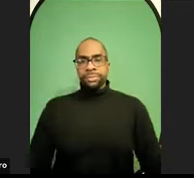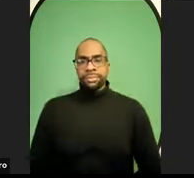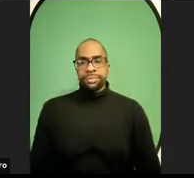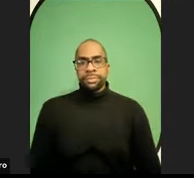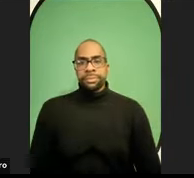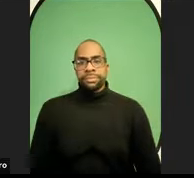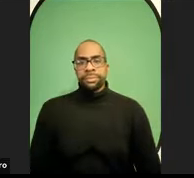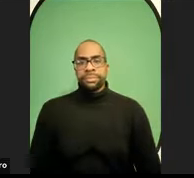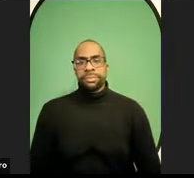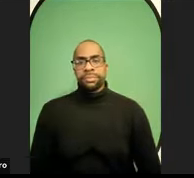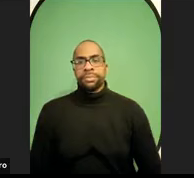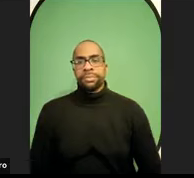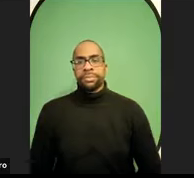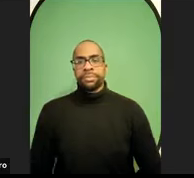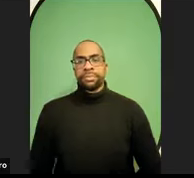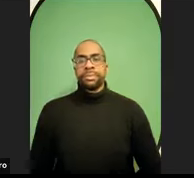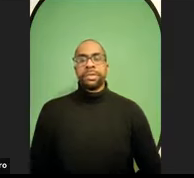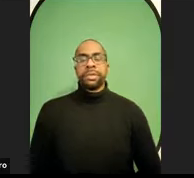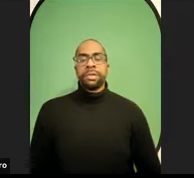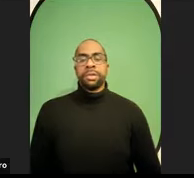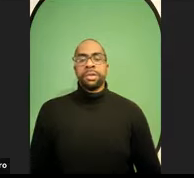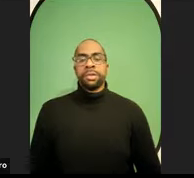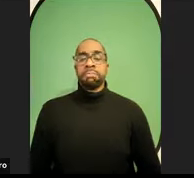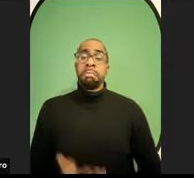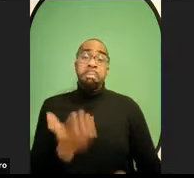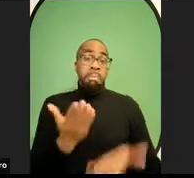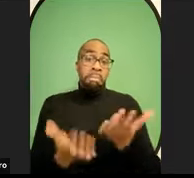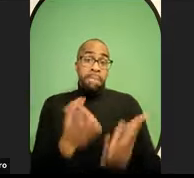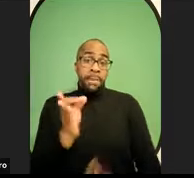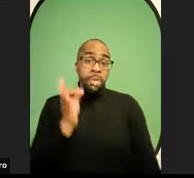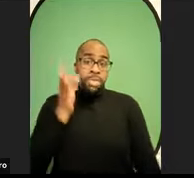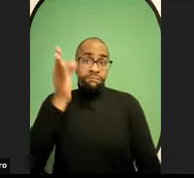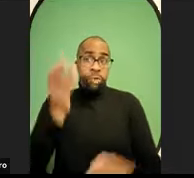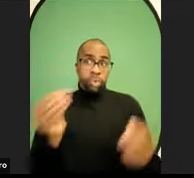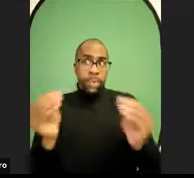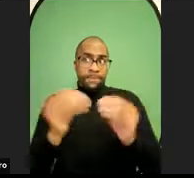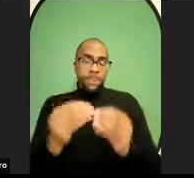lists lists last week.